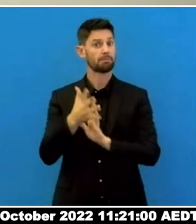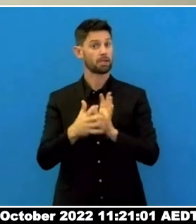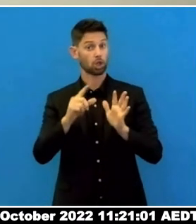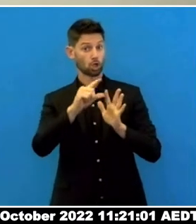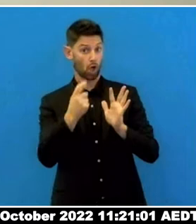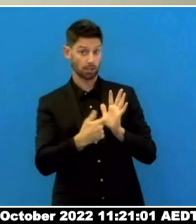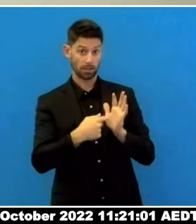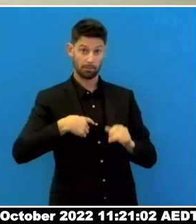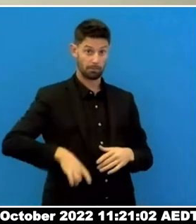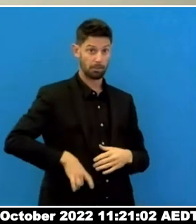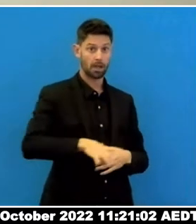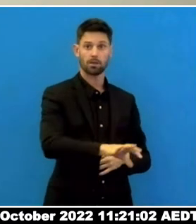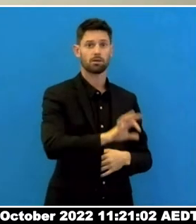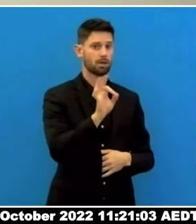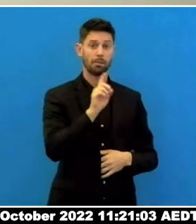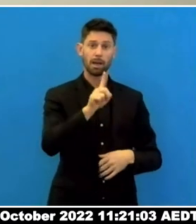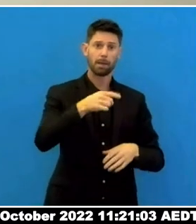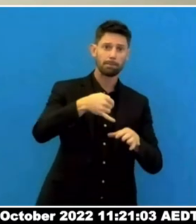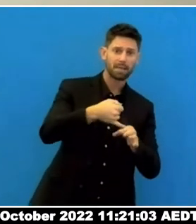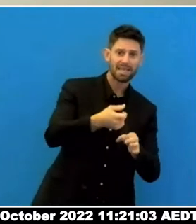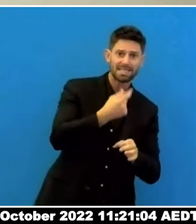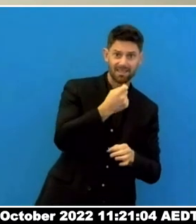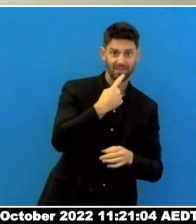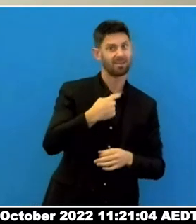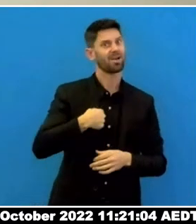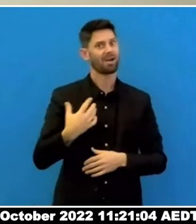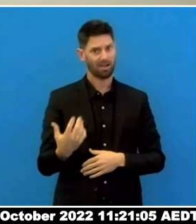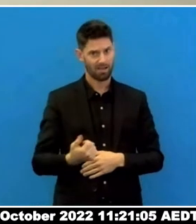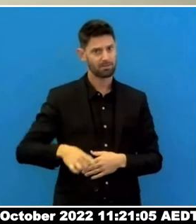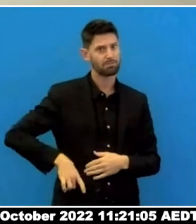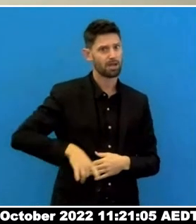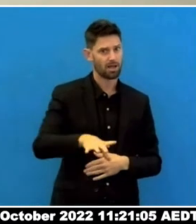I also have to pay for massages, which help to relieve some of my back pain.